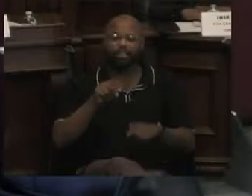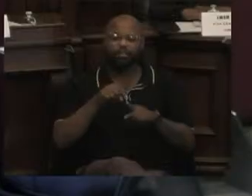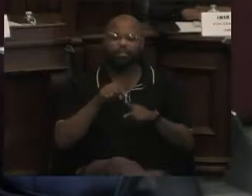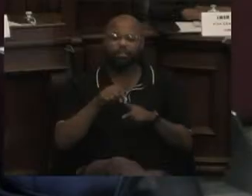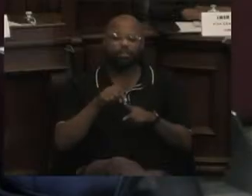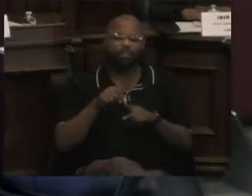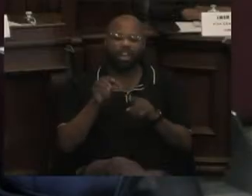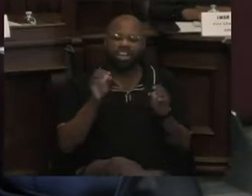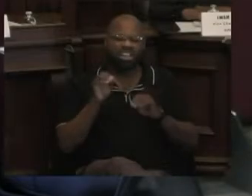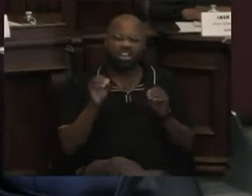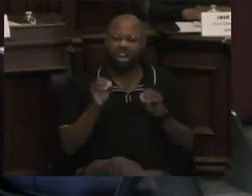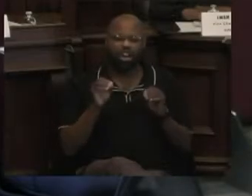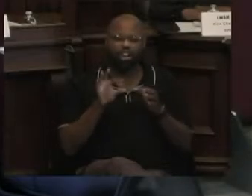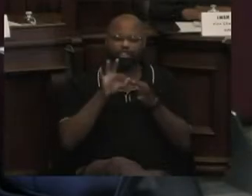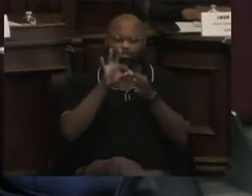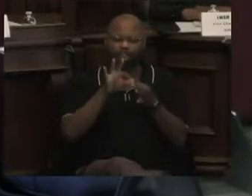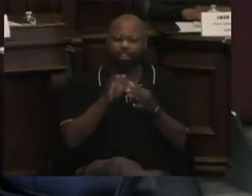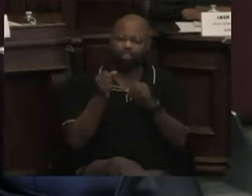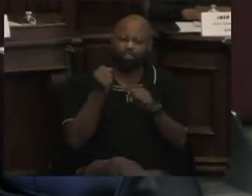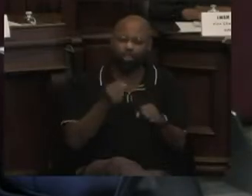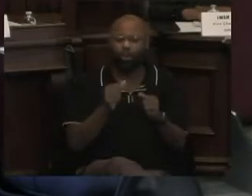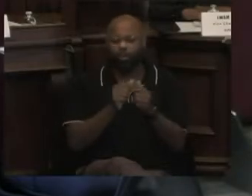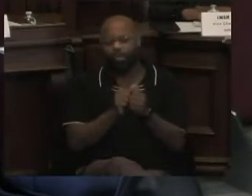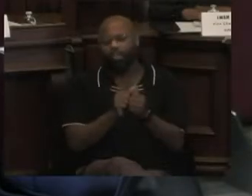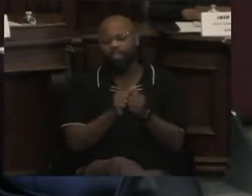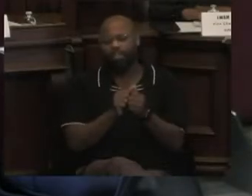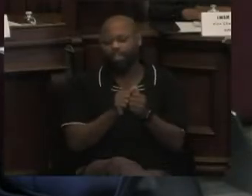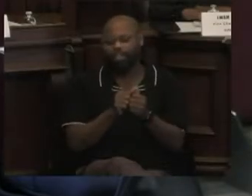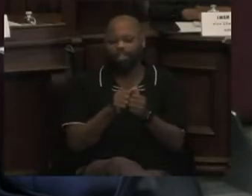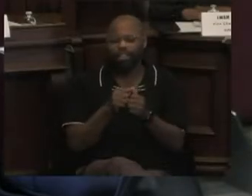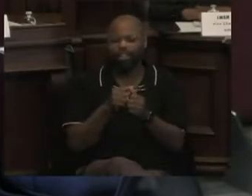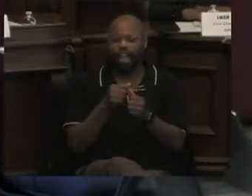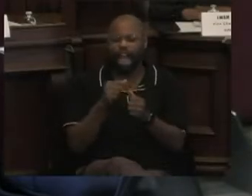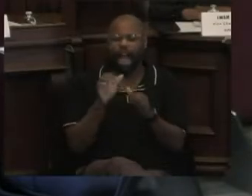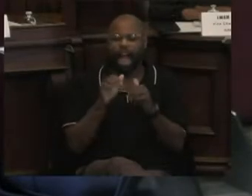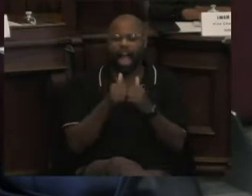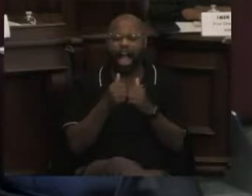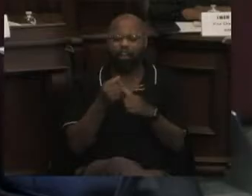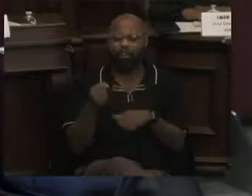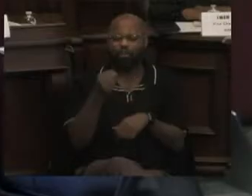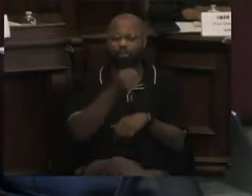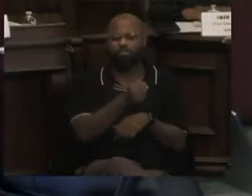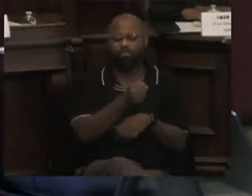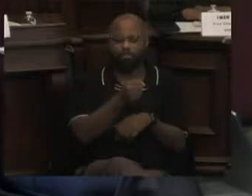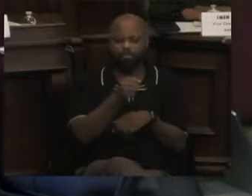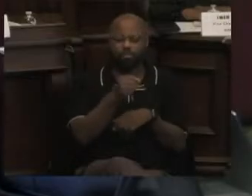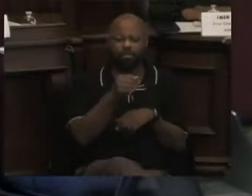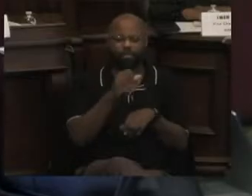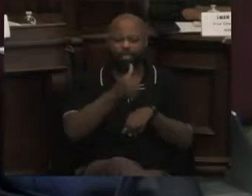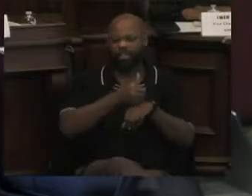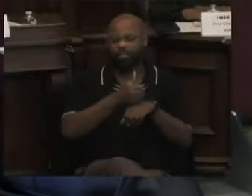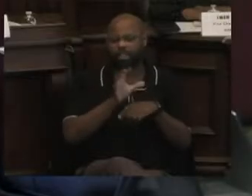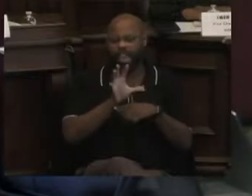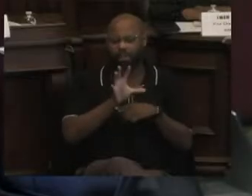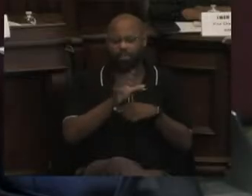crime on the census tract, on the level of census tract, neither type of crime was